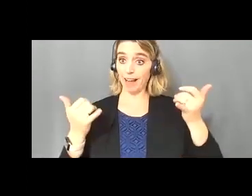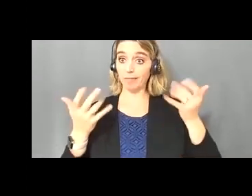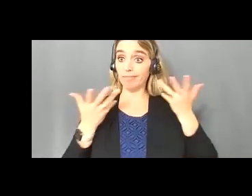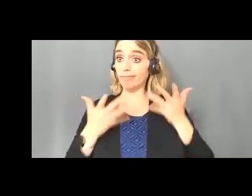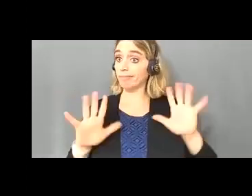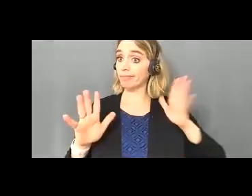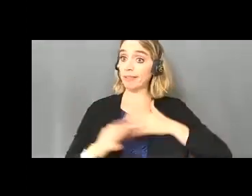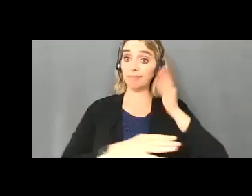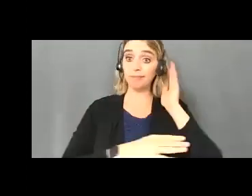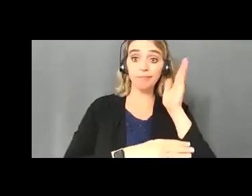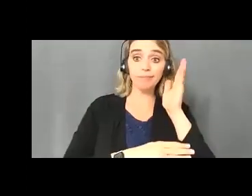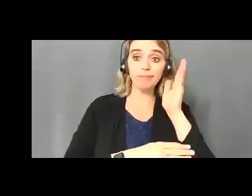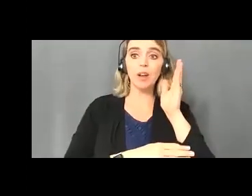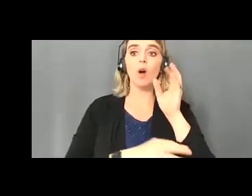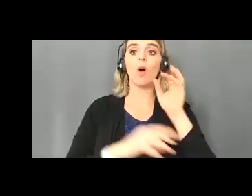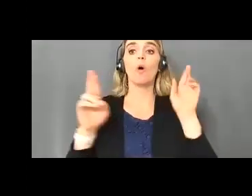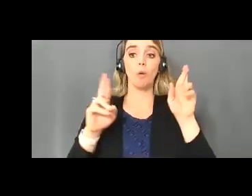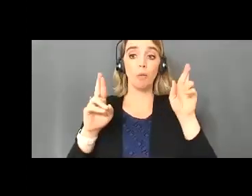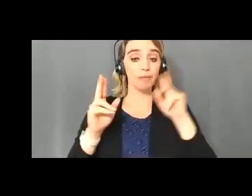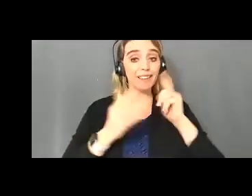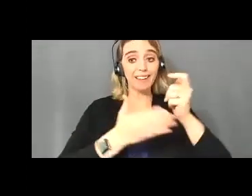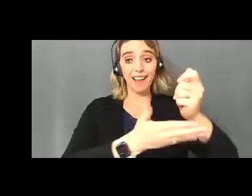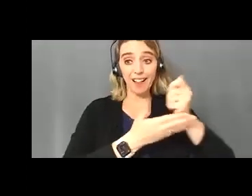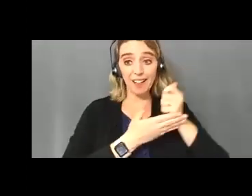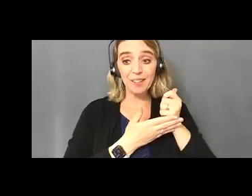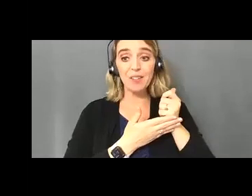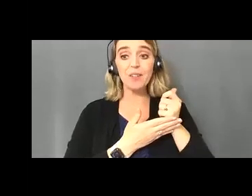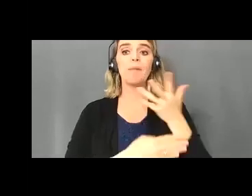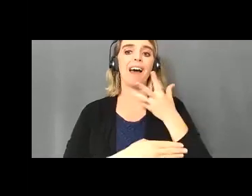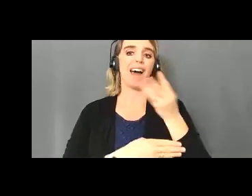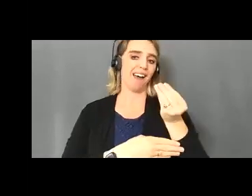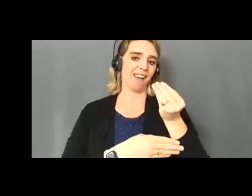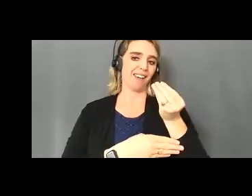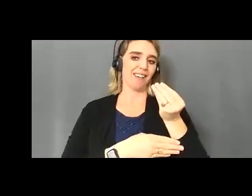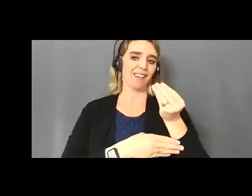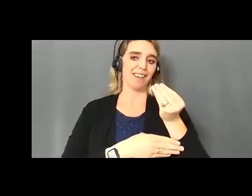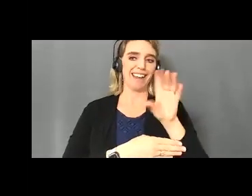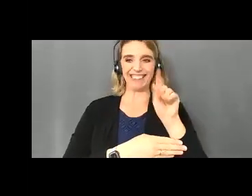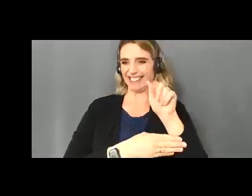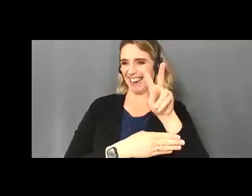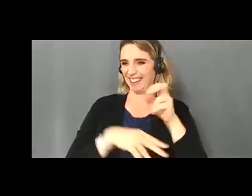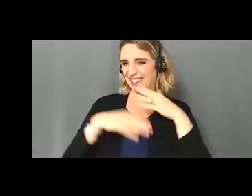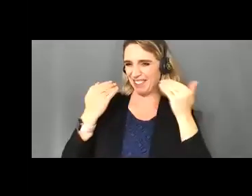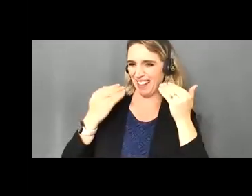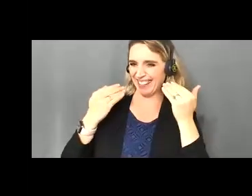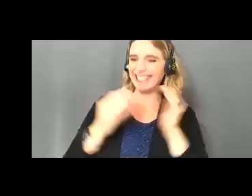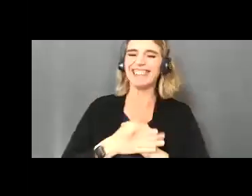I hope that you found this helpful and Dave Smiling, I really, again, wanna thank you